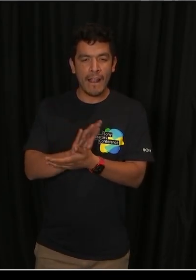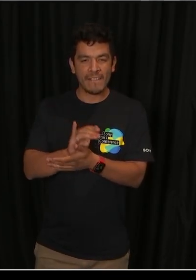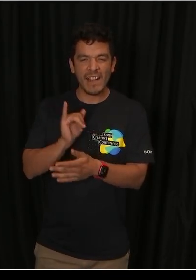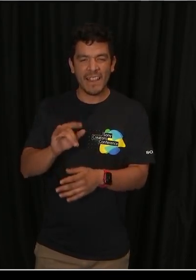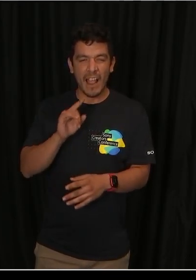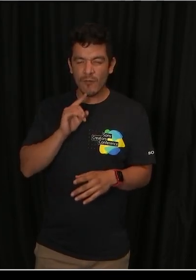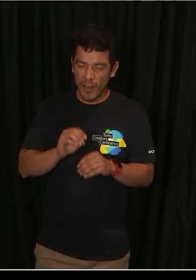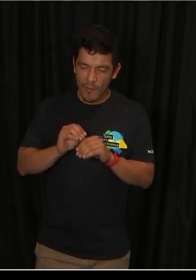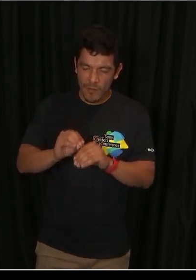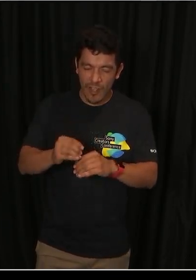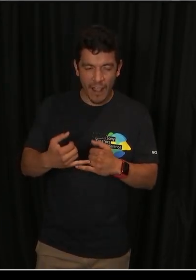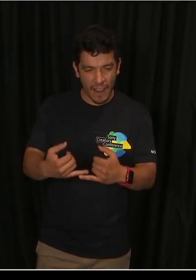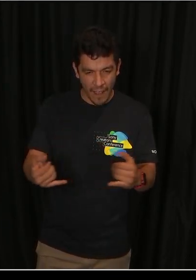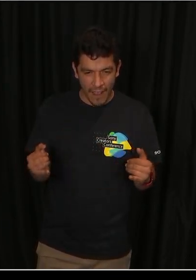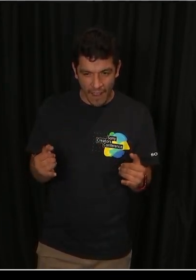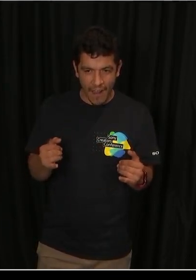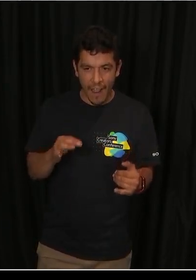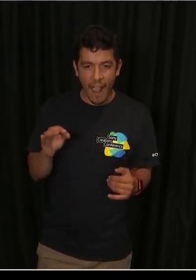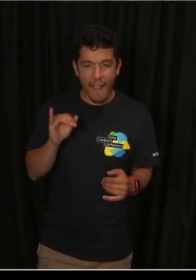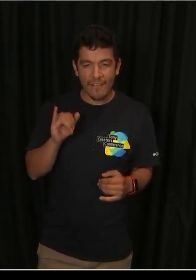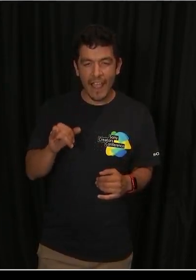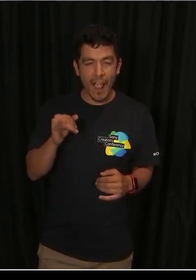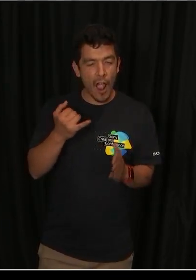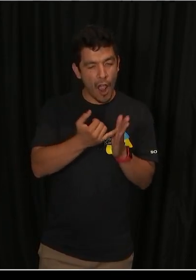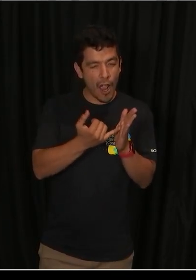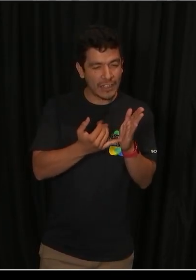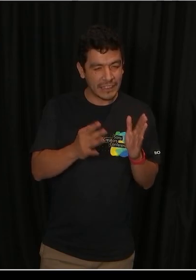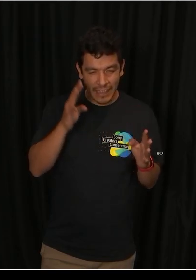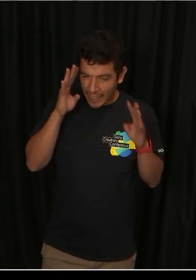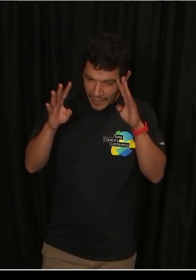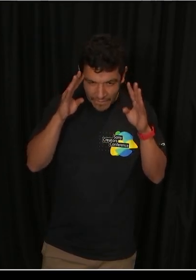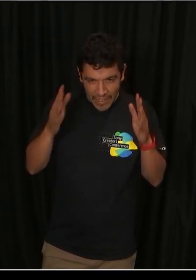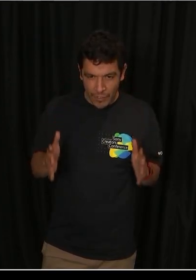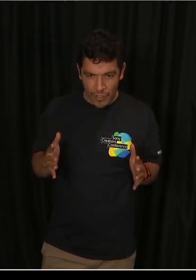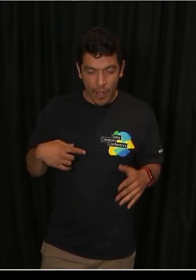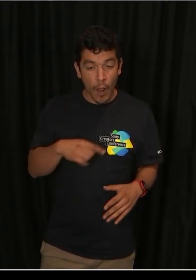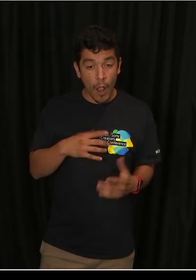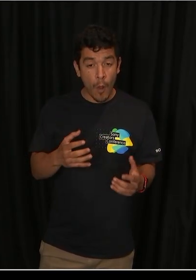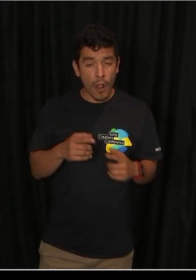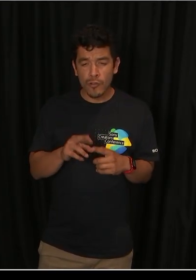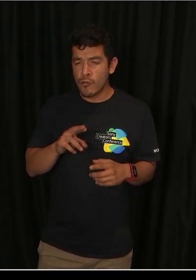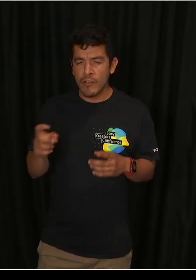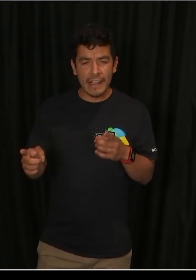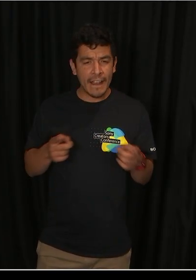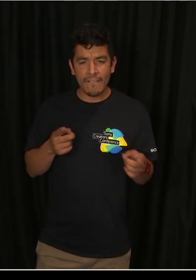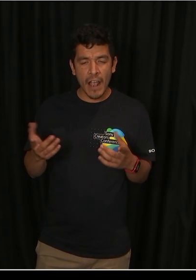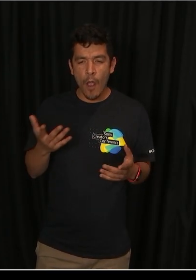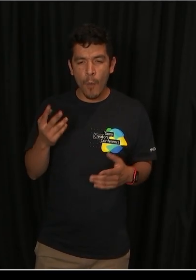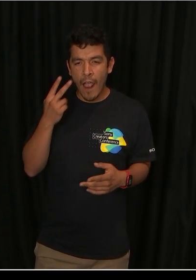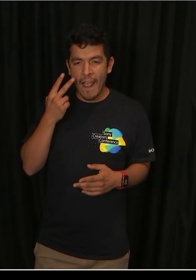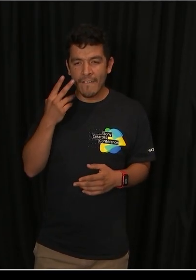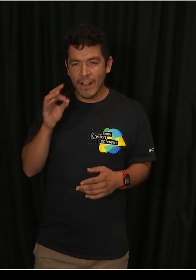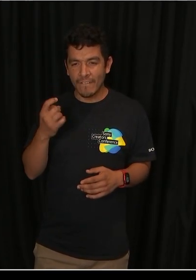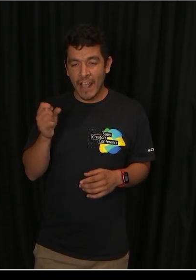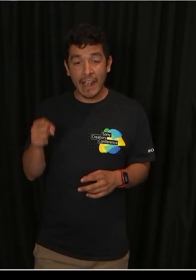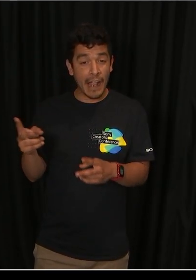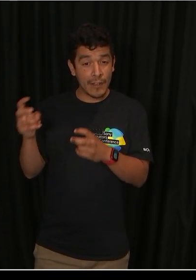of artistic and technical innovation. We knew we'd have to redefine the notion of what visual effects can achieve in animation,